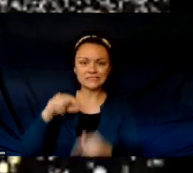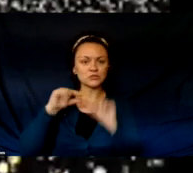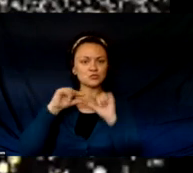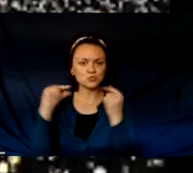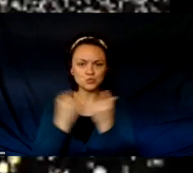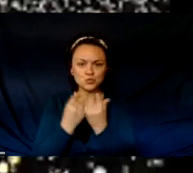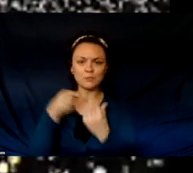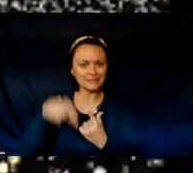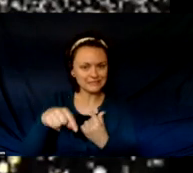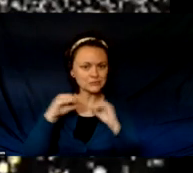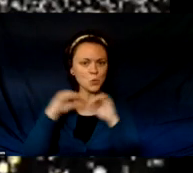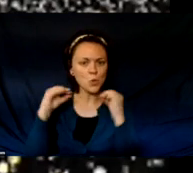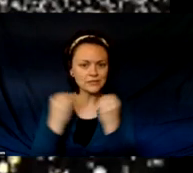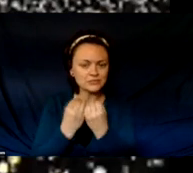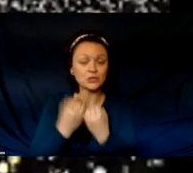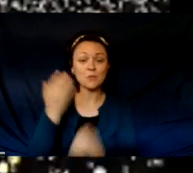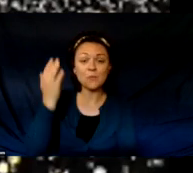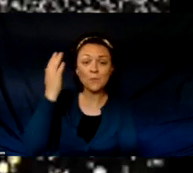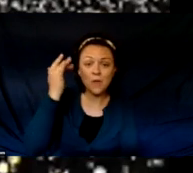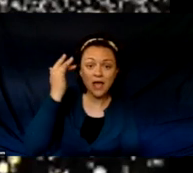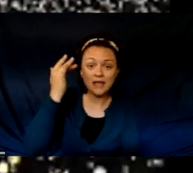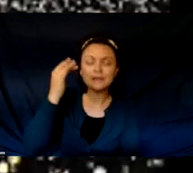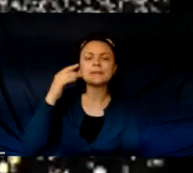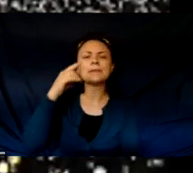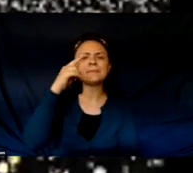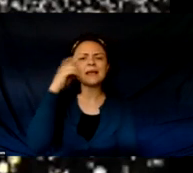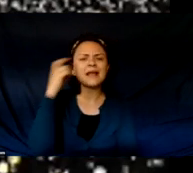it was led by Teresa.